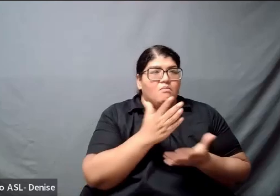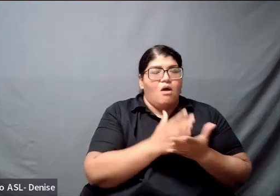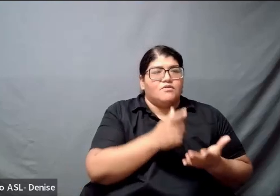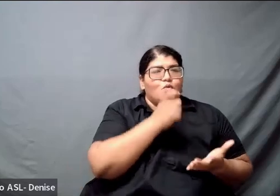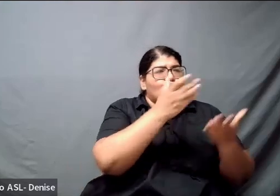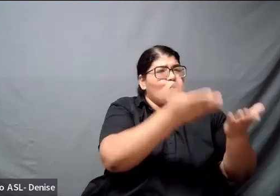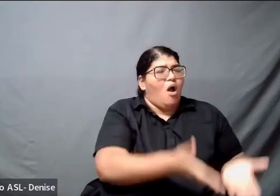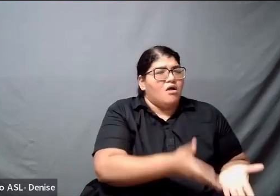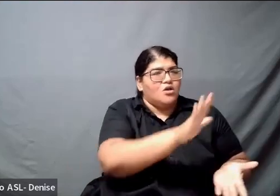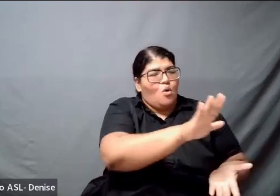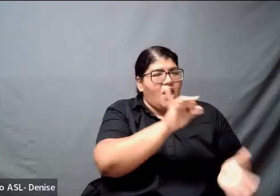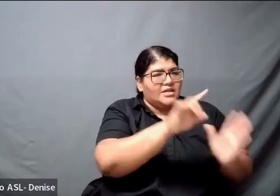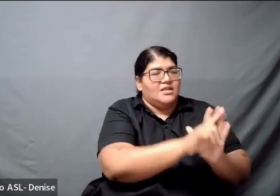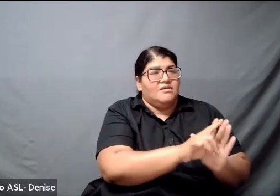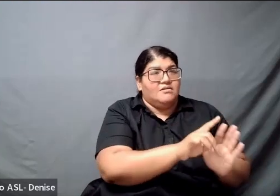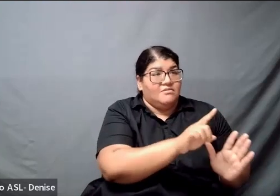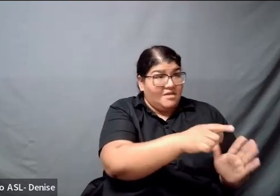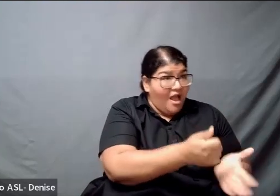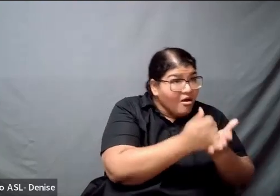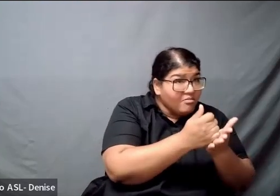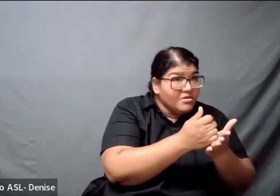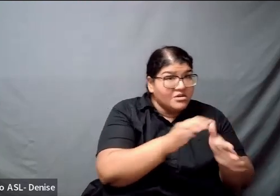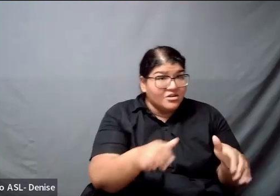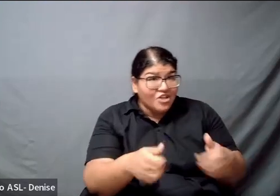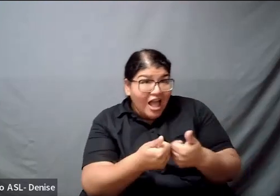challenging or easier or different for you in the world of publishing?